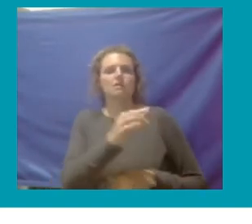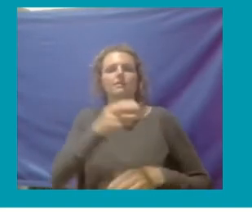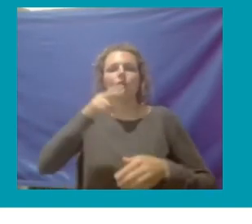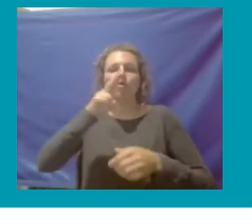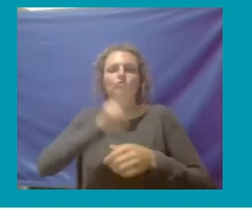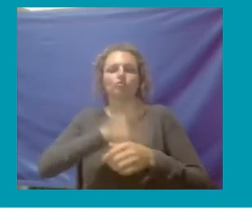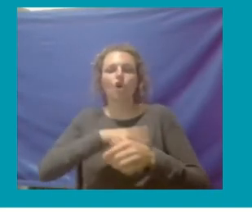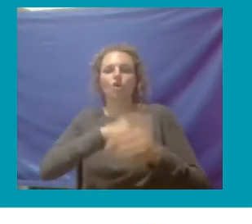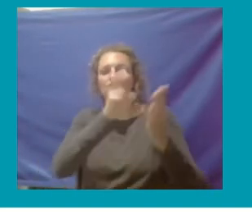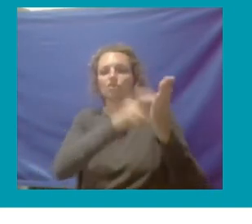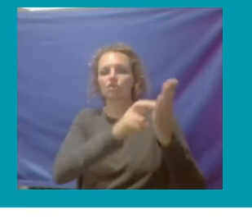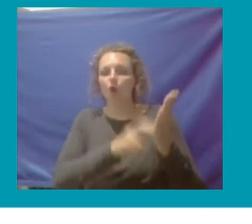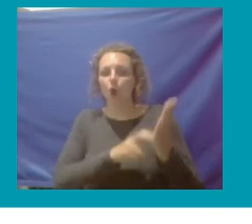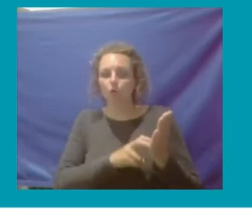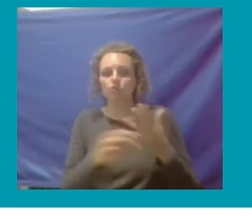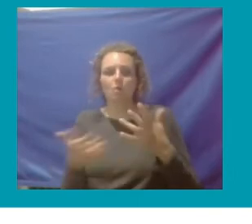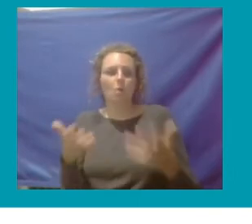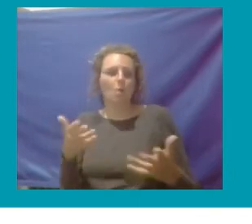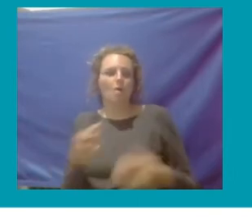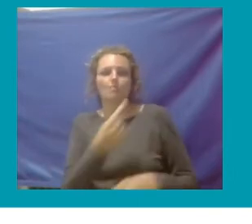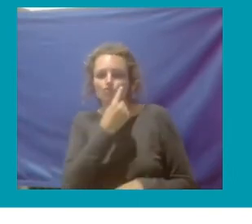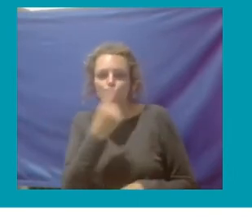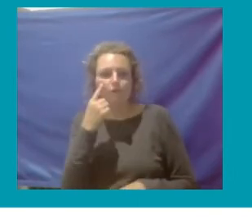you need support. You know, that's that's all that matters.